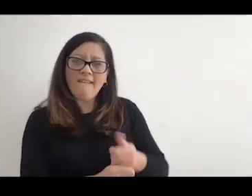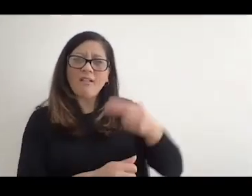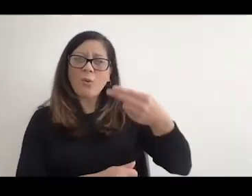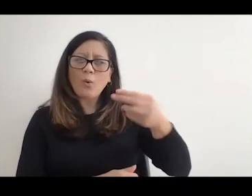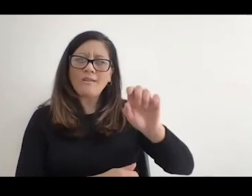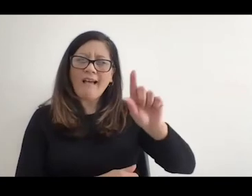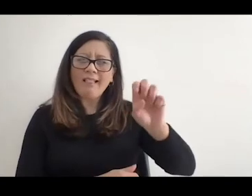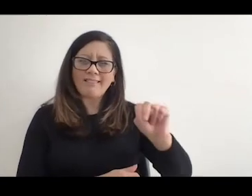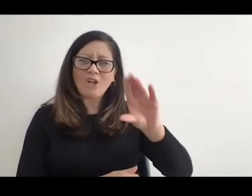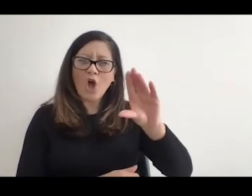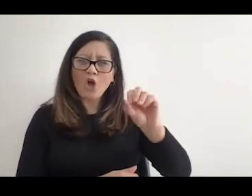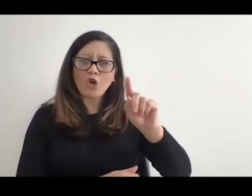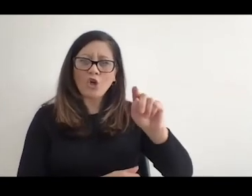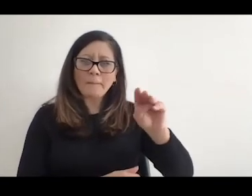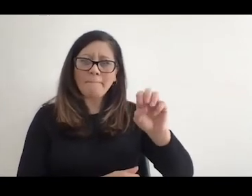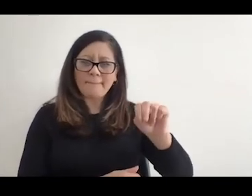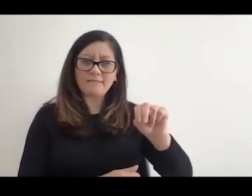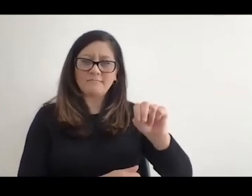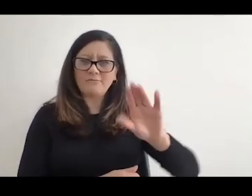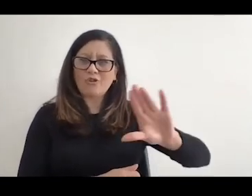was actually also friends with Virginia Pope,